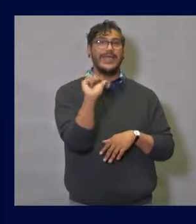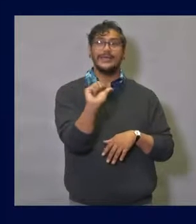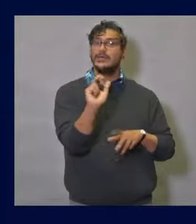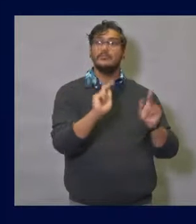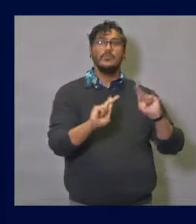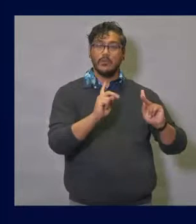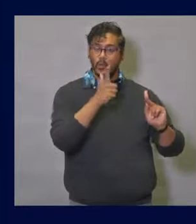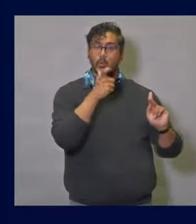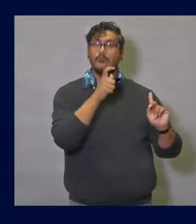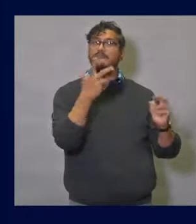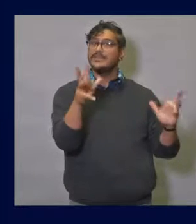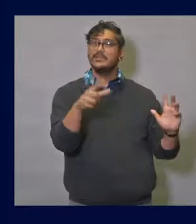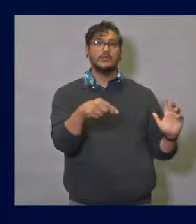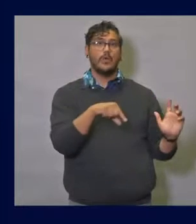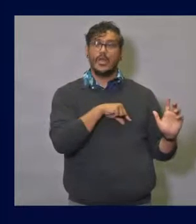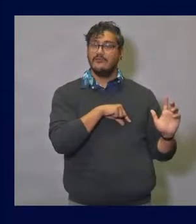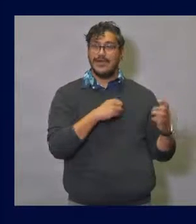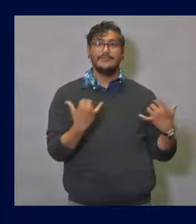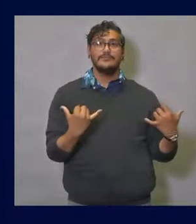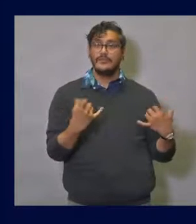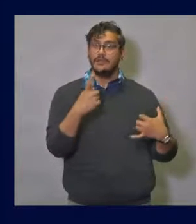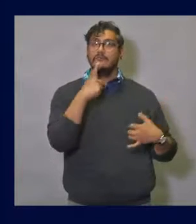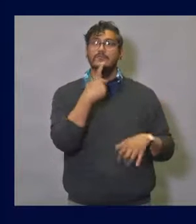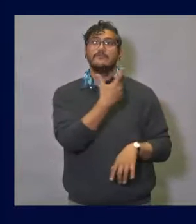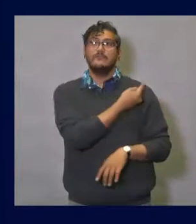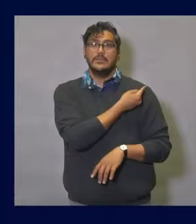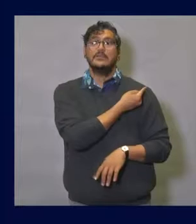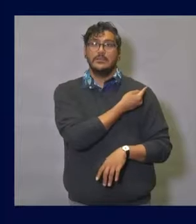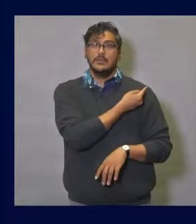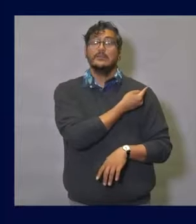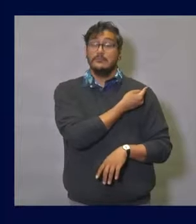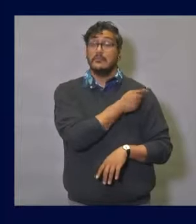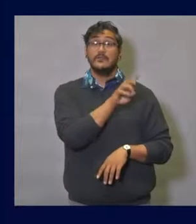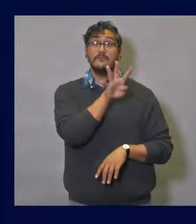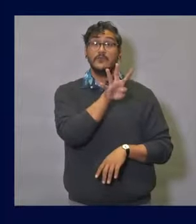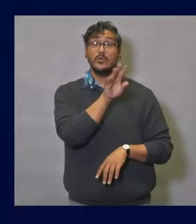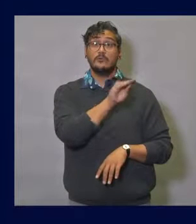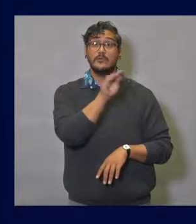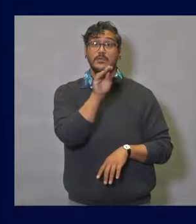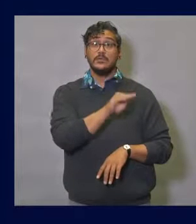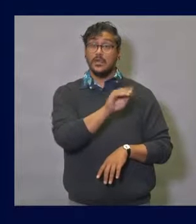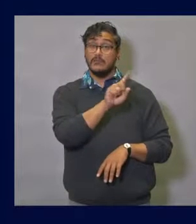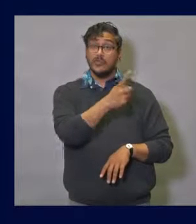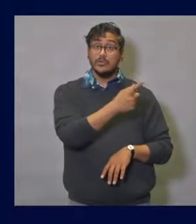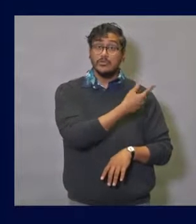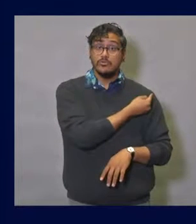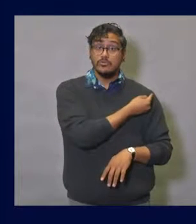MOST OF THE FIRST DOSE SUPPLIES BEING MADE AVAILABLE TO ANYONE